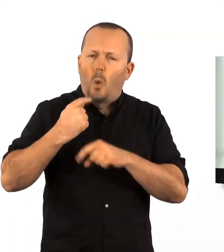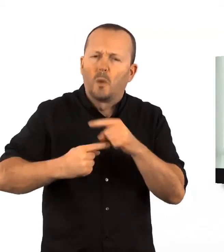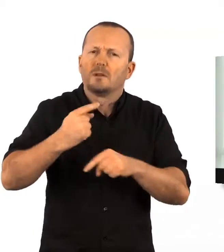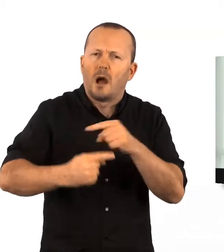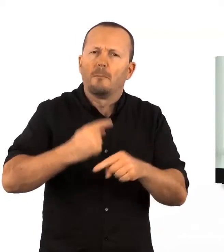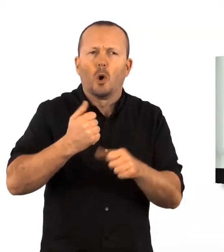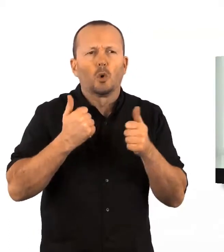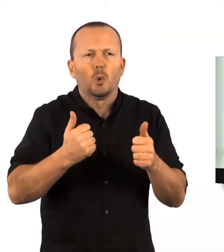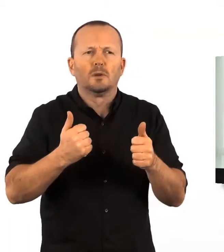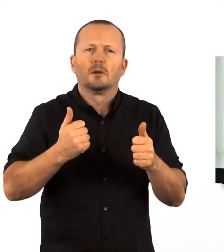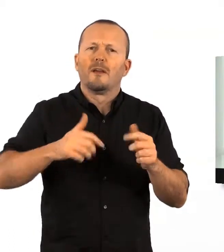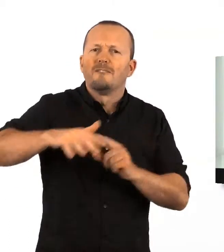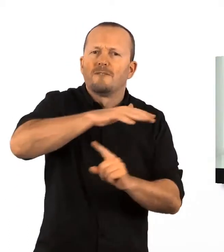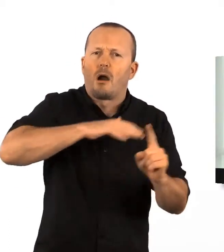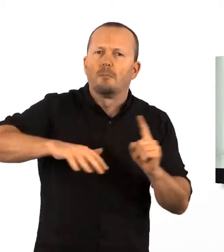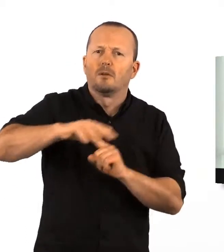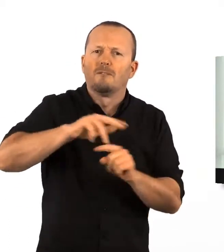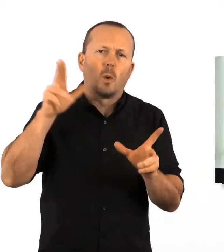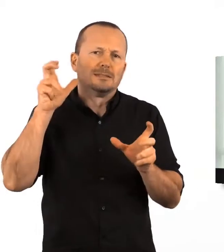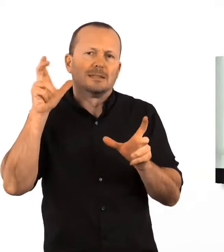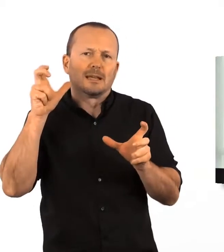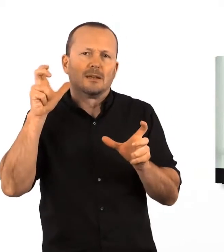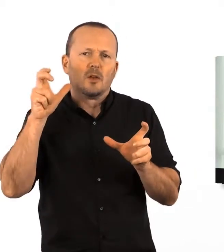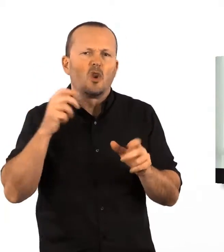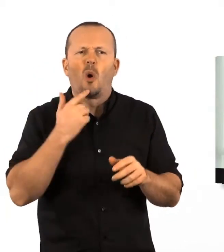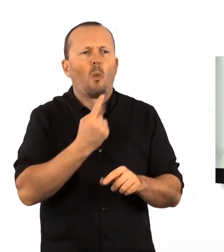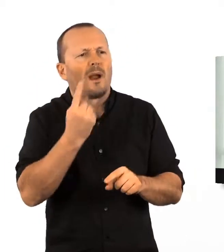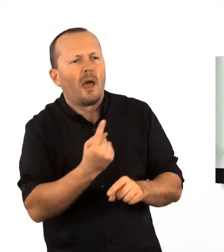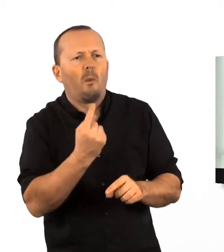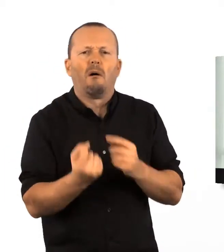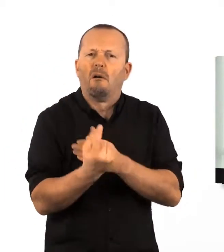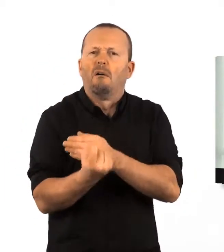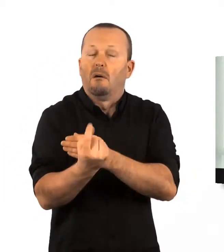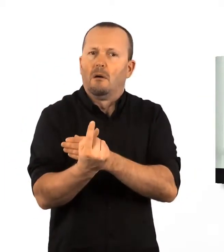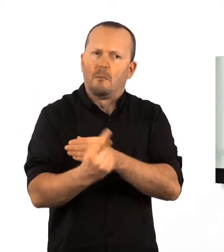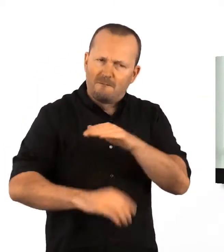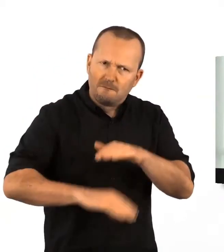all the time, so not just some of the time. It’s 24 hours a day, 7 days a week. We follow